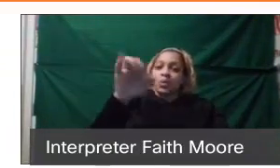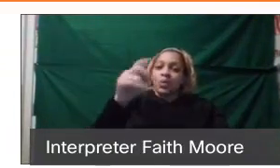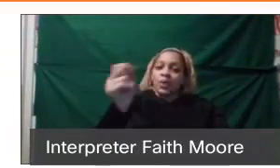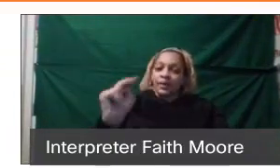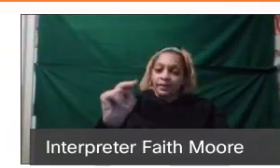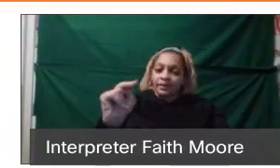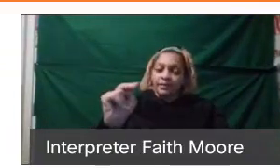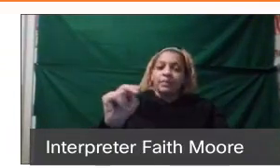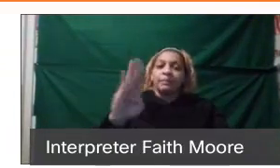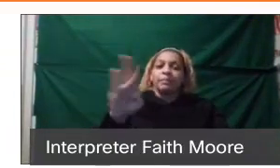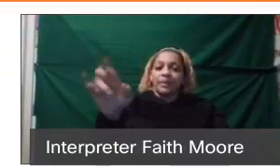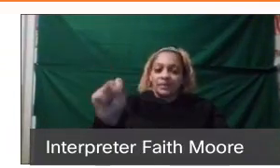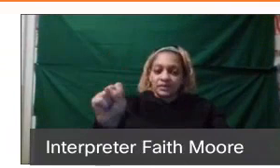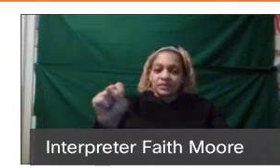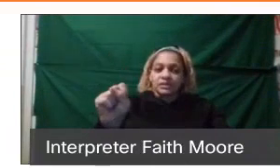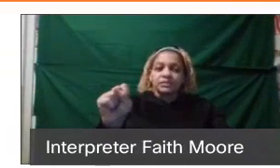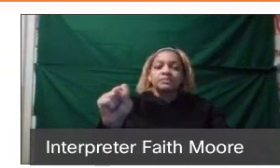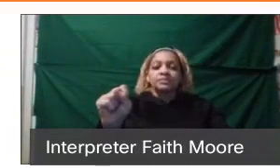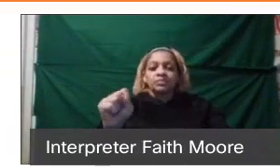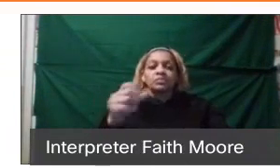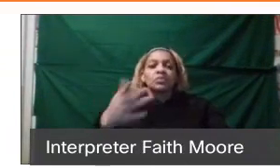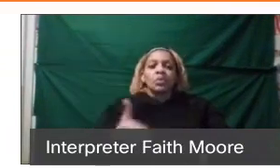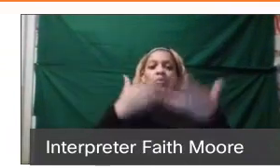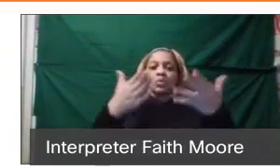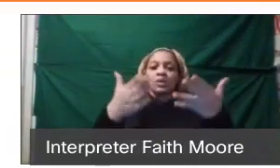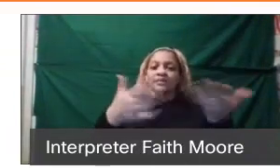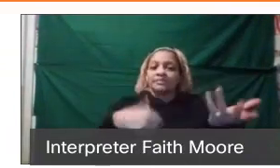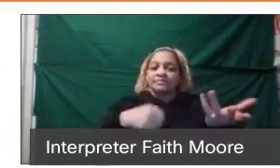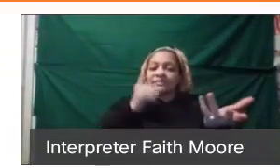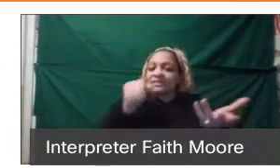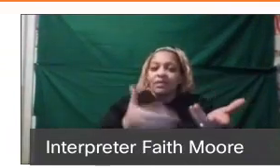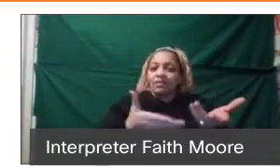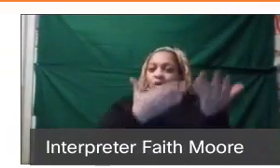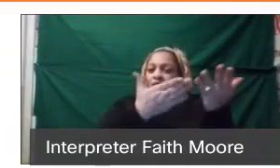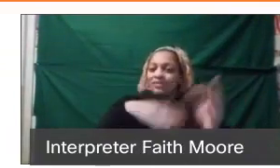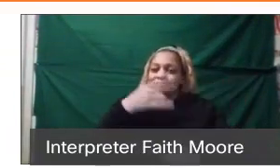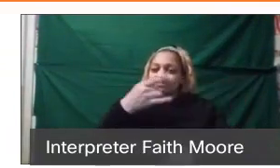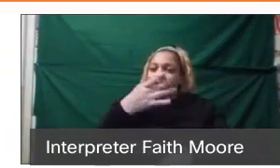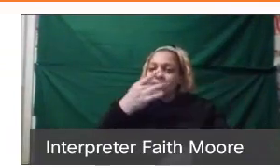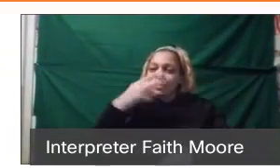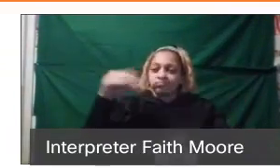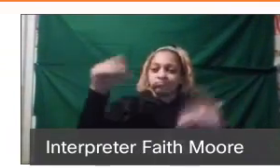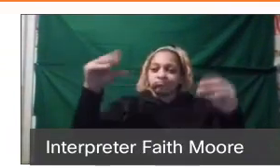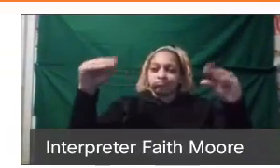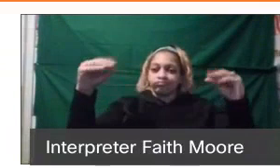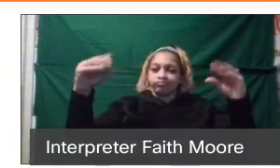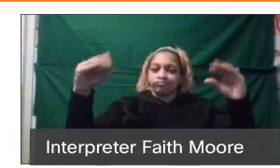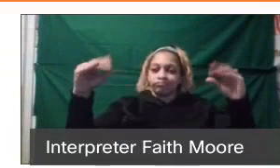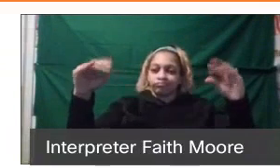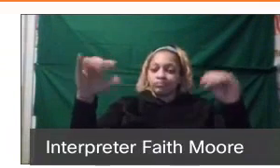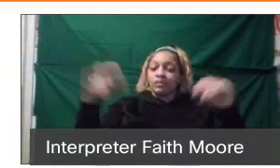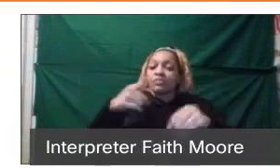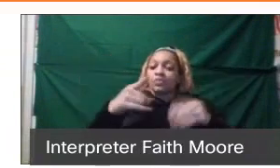Crack of us no, no rapid flashing. Beacons are proposed north of Kansas avenues. The road will only be 2 lanes instead of 4.